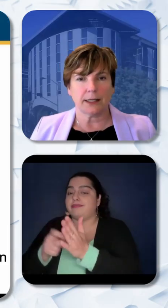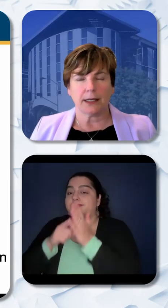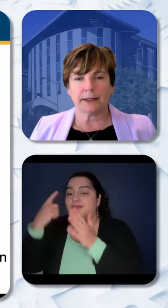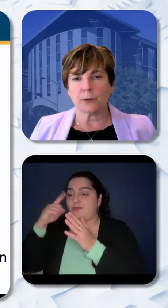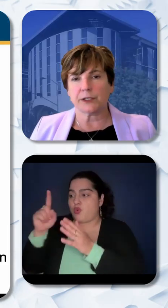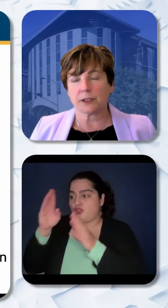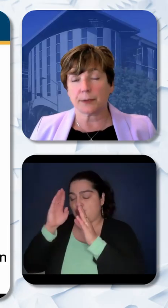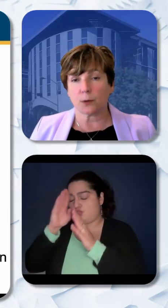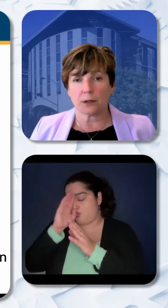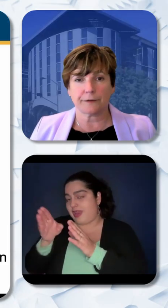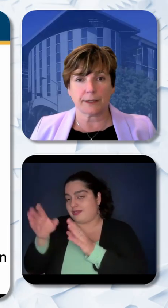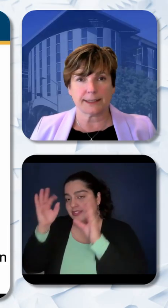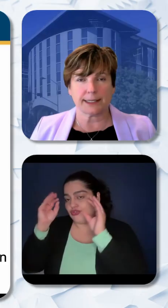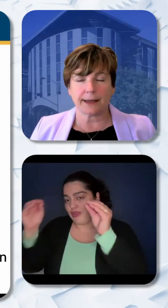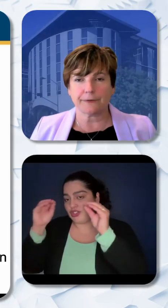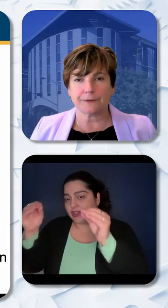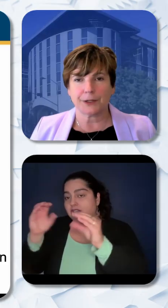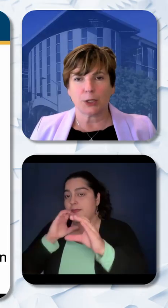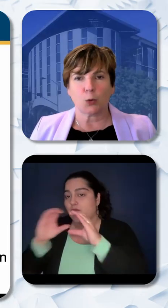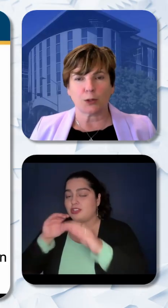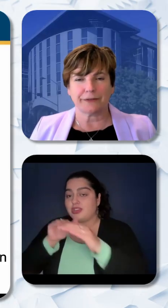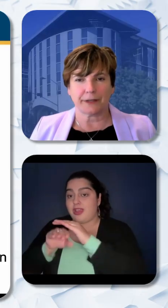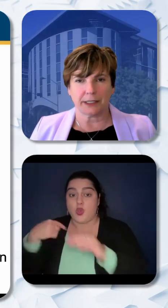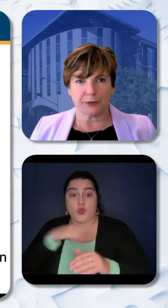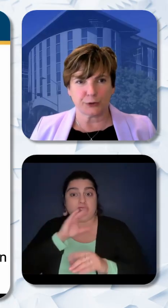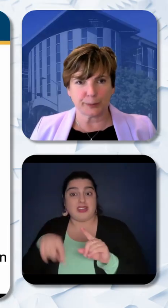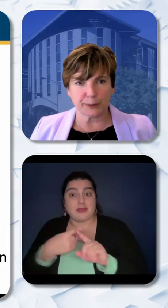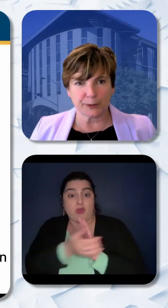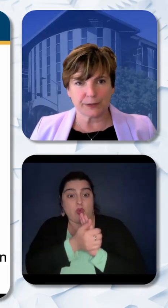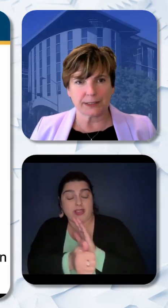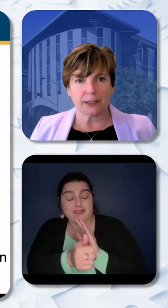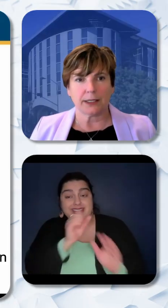Again, we talked about qualified staff, qualified interpreters,